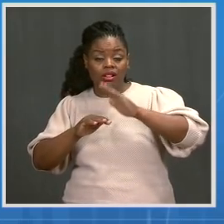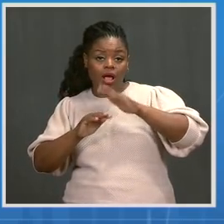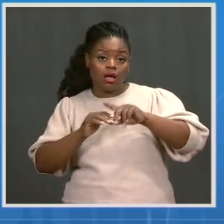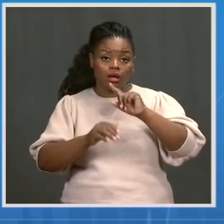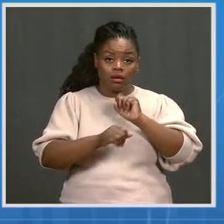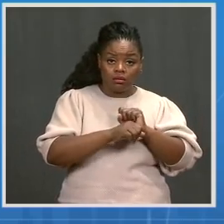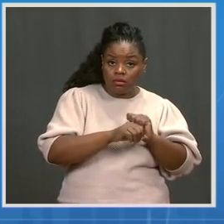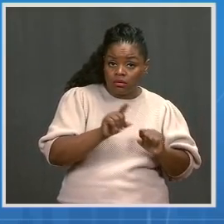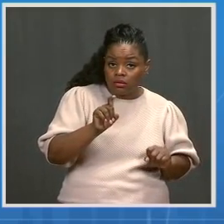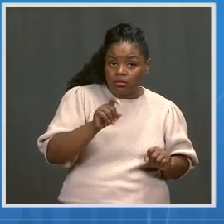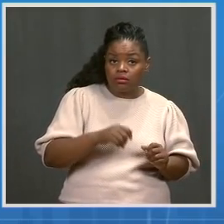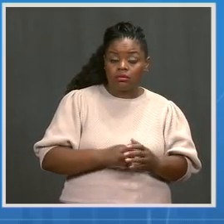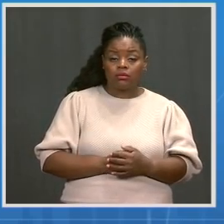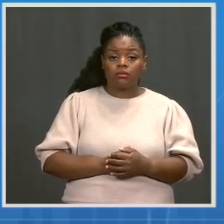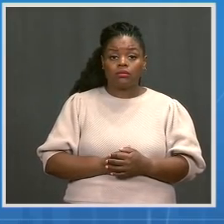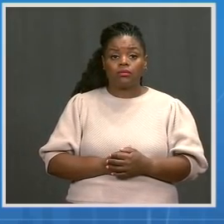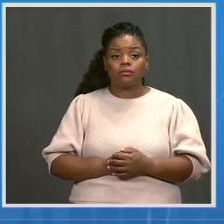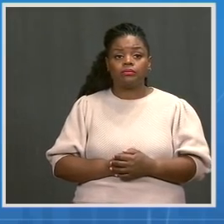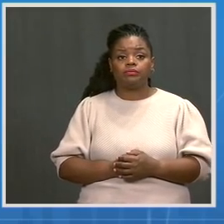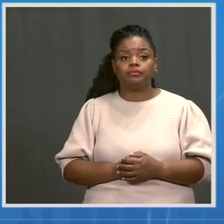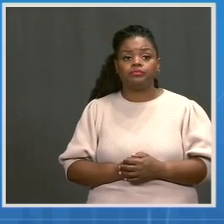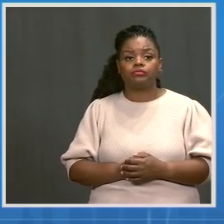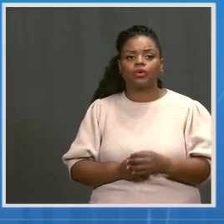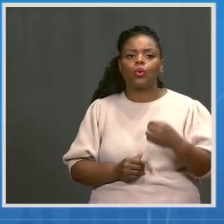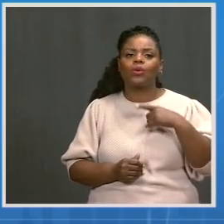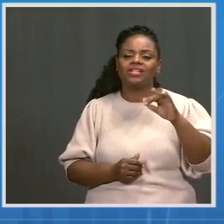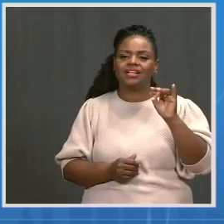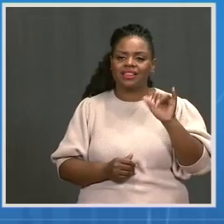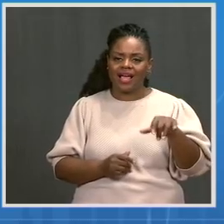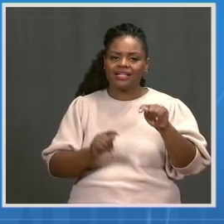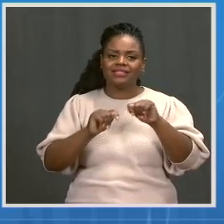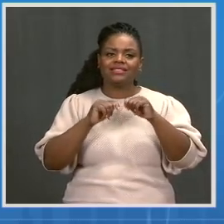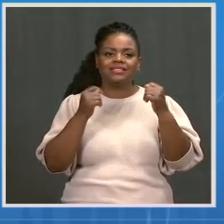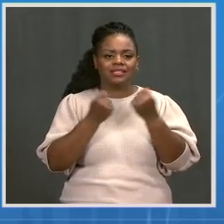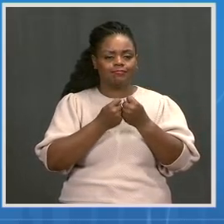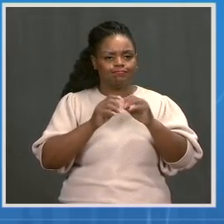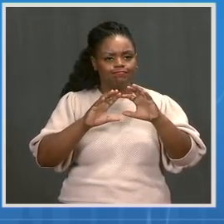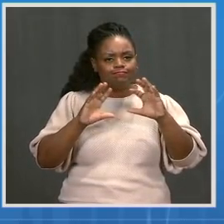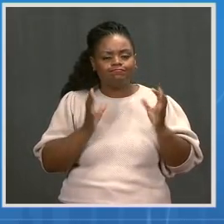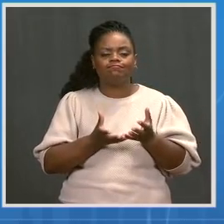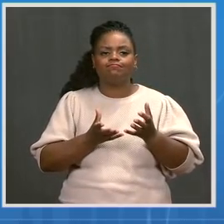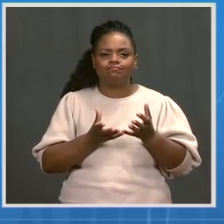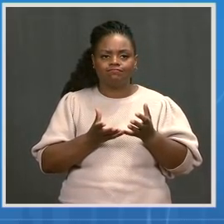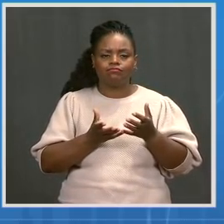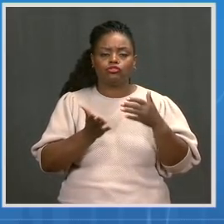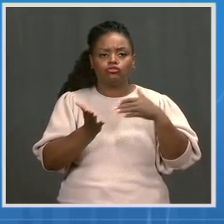relying very heavily or exclusively on the docs and scientists -- many of whom are on this call.